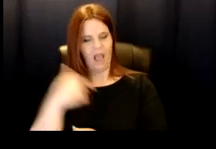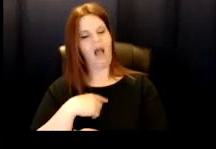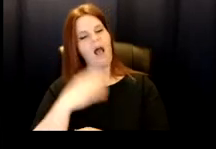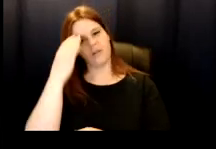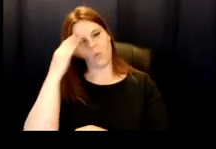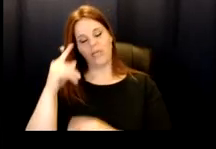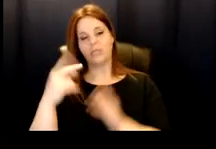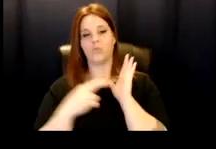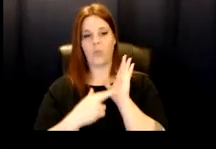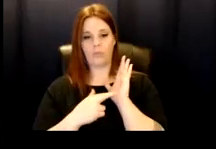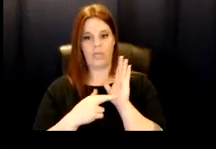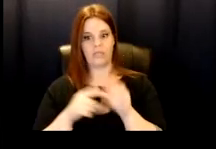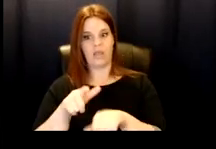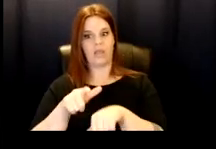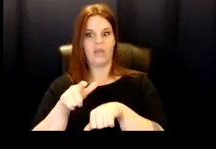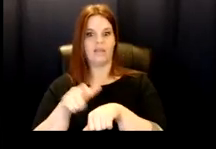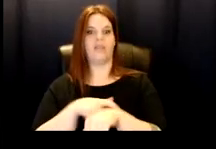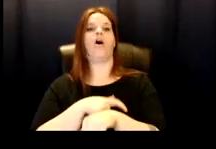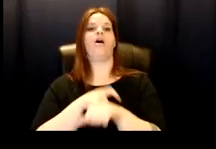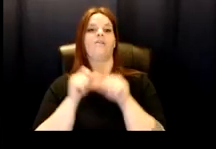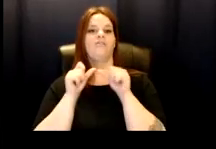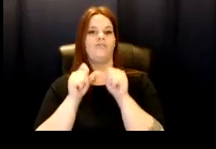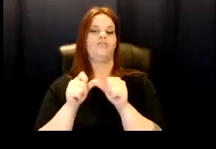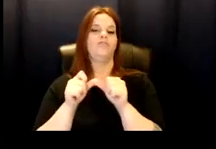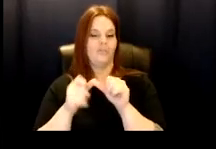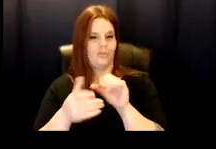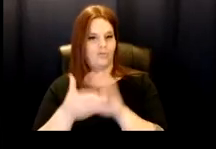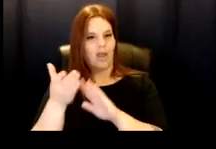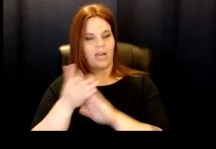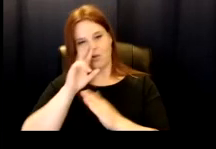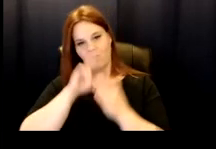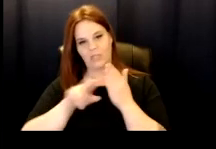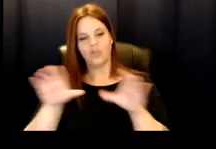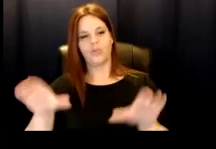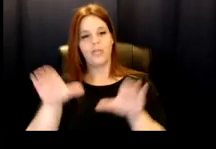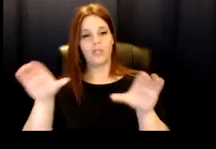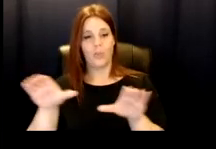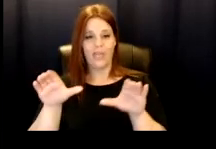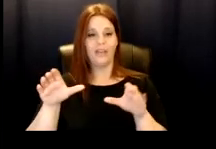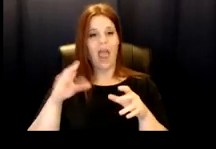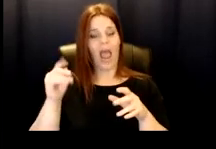a long running research that you have guys have been doing. It's been very had a lot